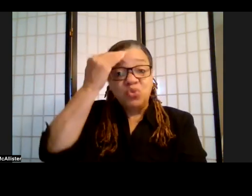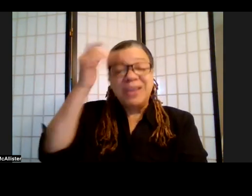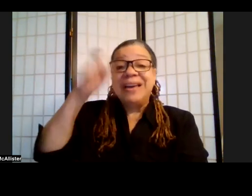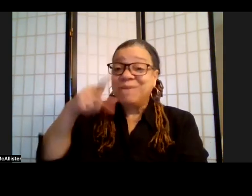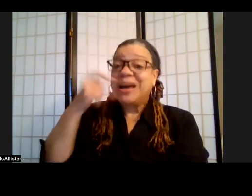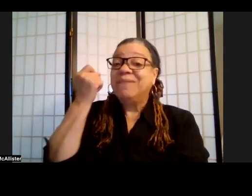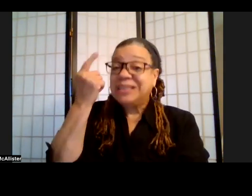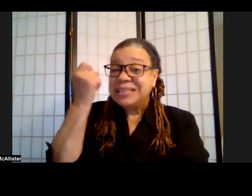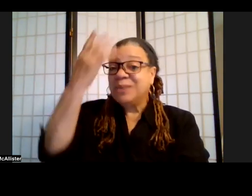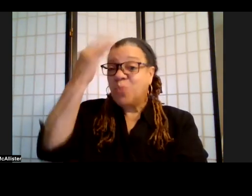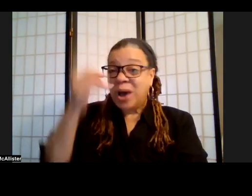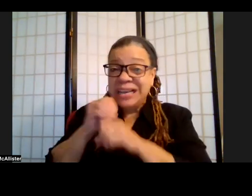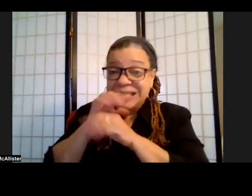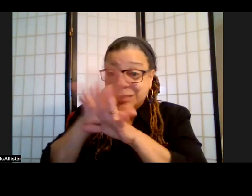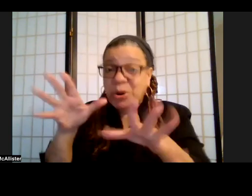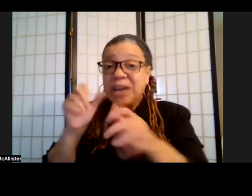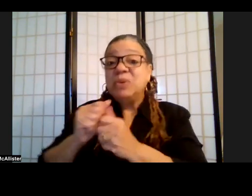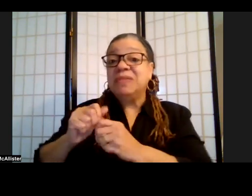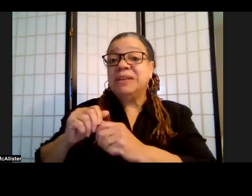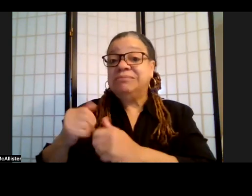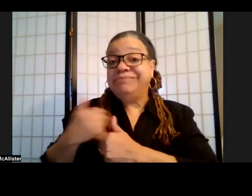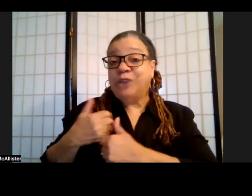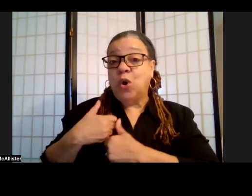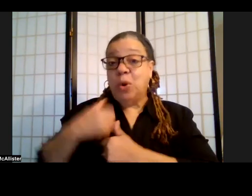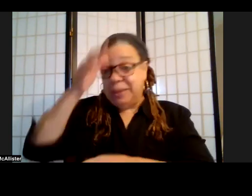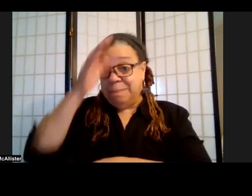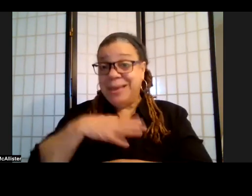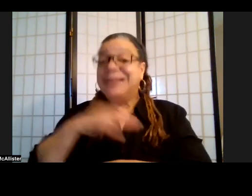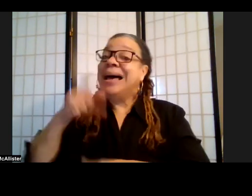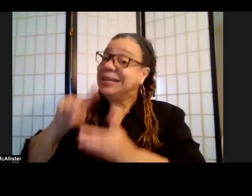was spreading among the Navy men, he had to start at this Clinic where the sex workers were